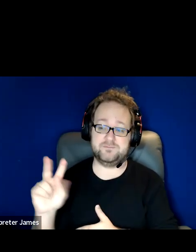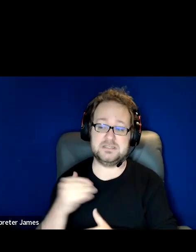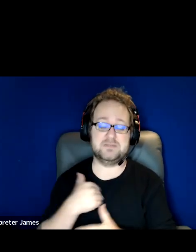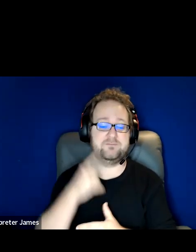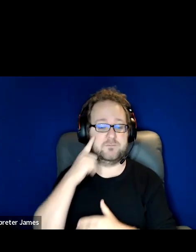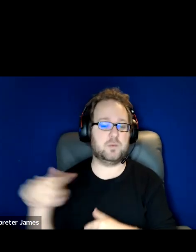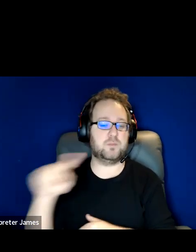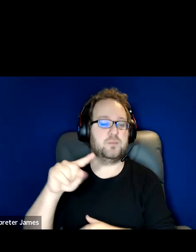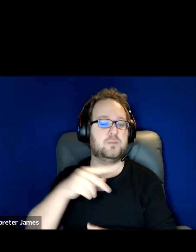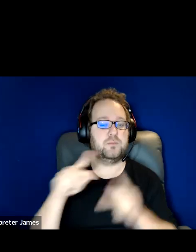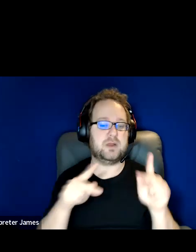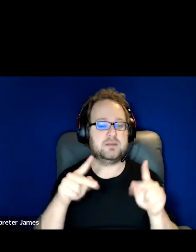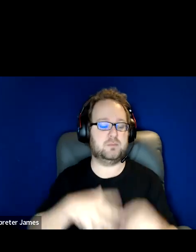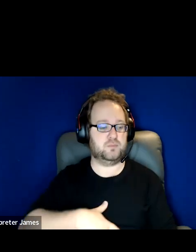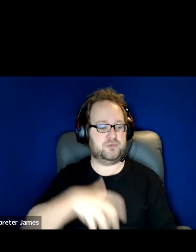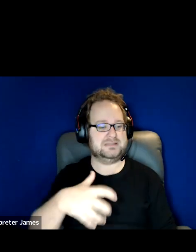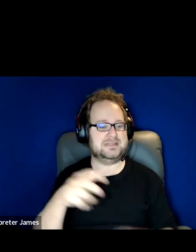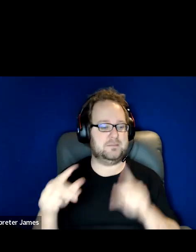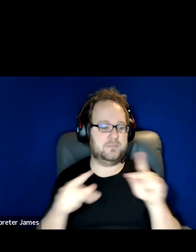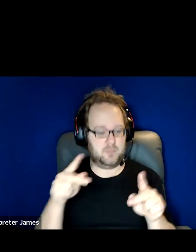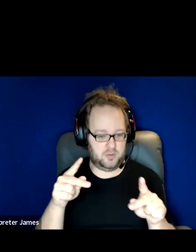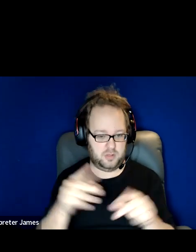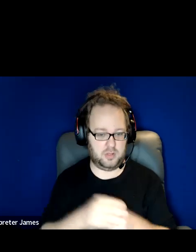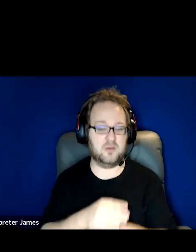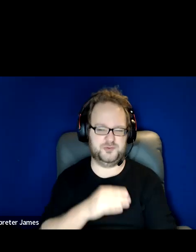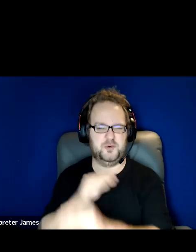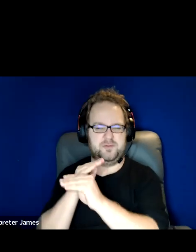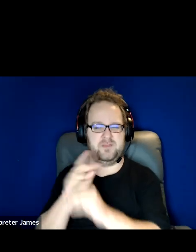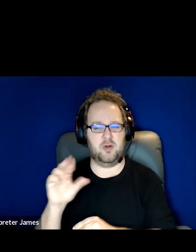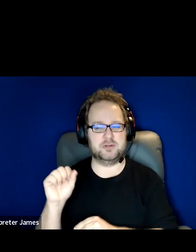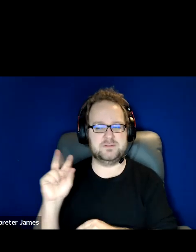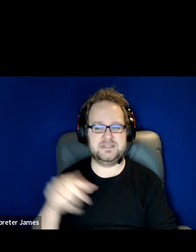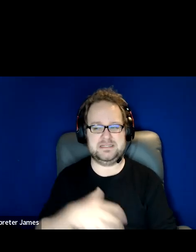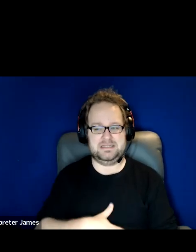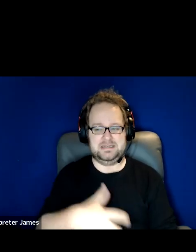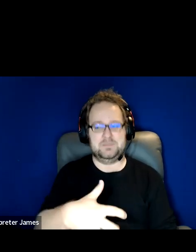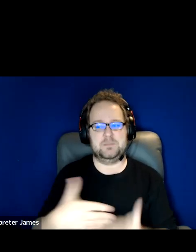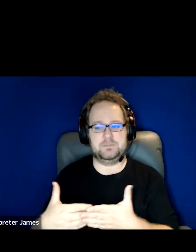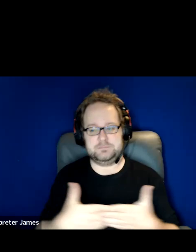And finally, we have our annual influenza recommendations which have